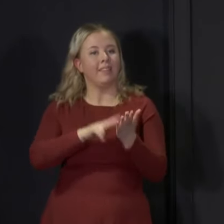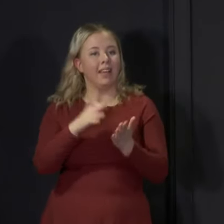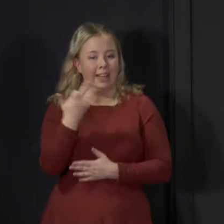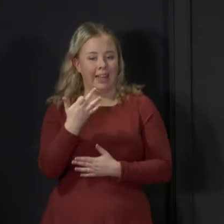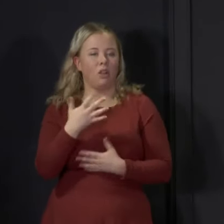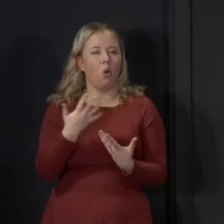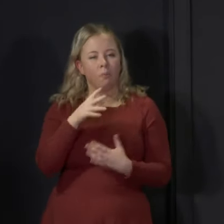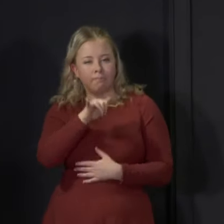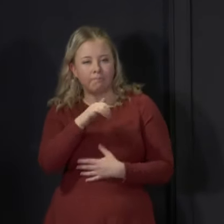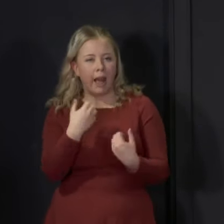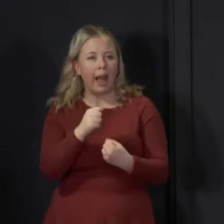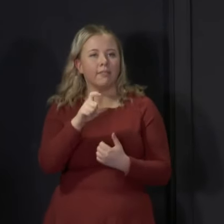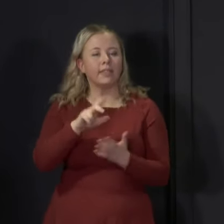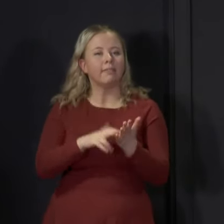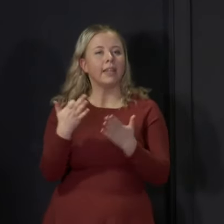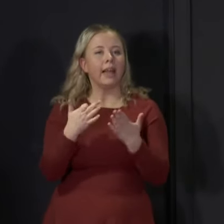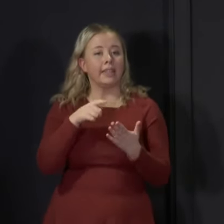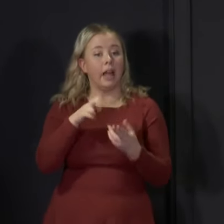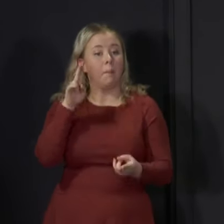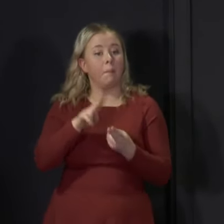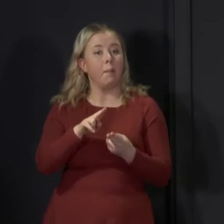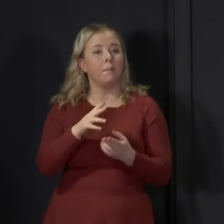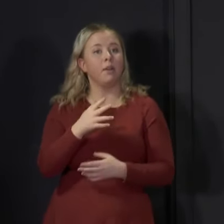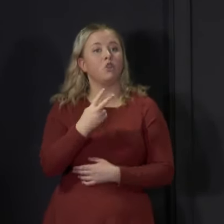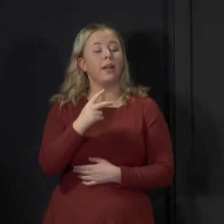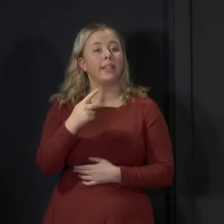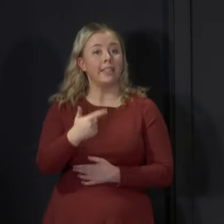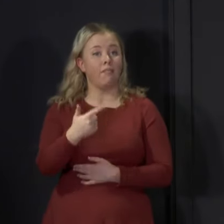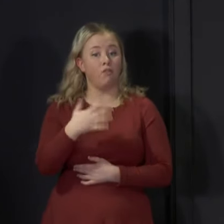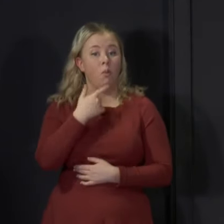COVID-19 - that is a decrease of 27 from yesterday.